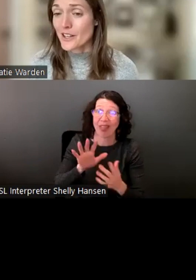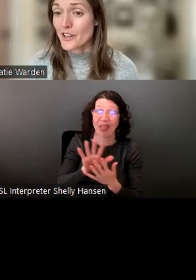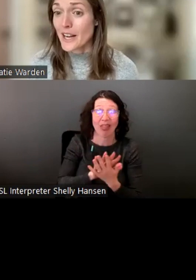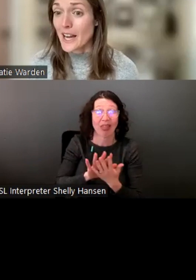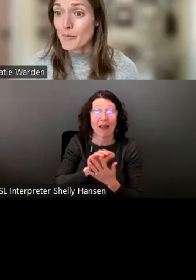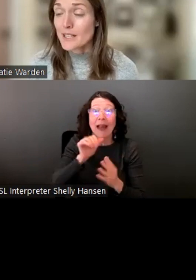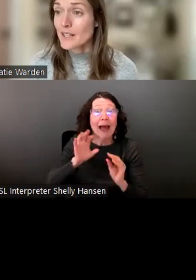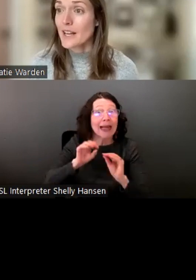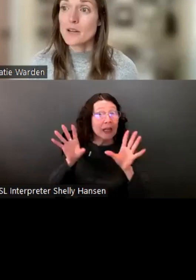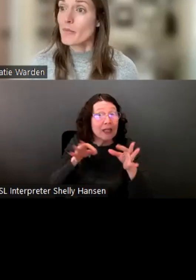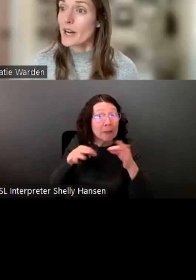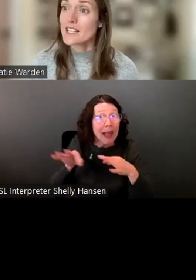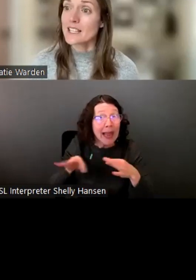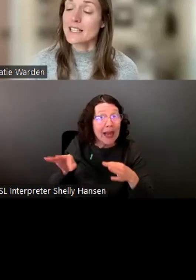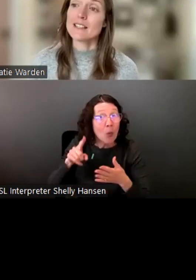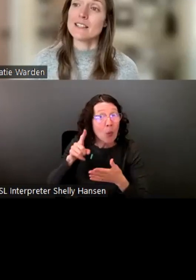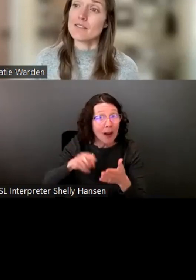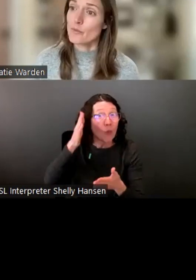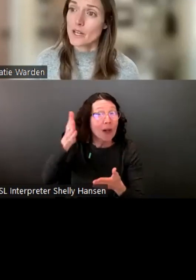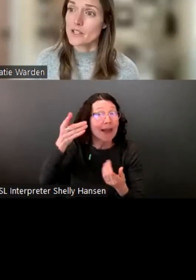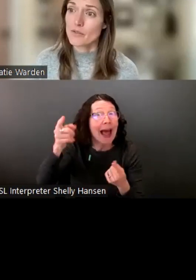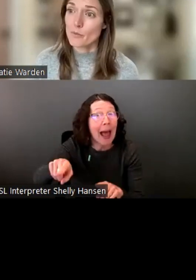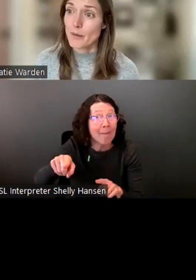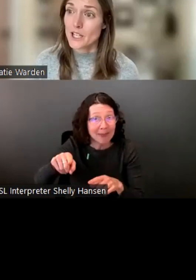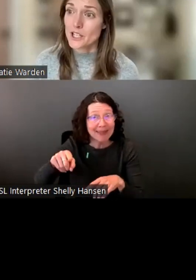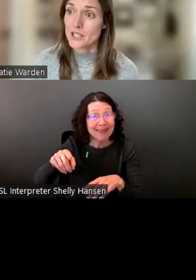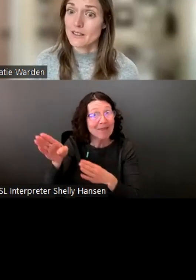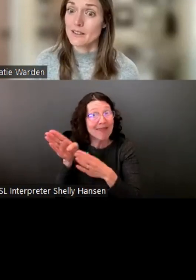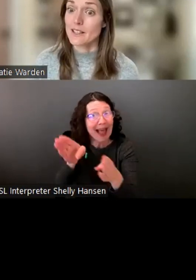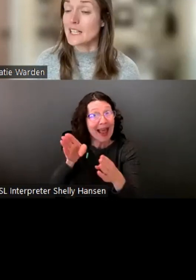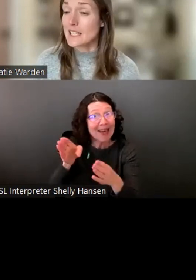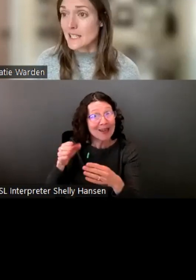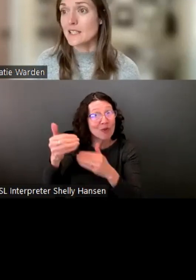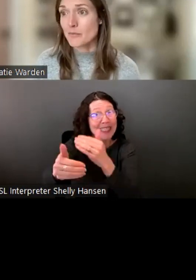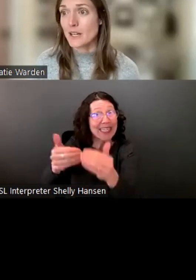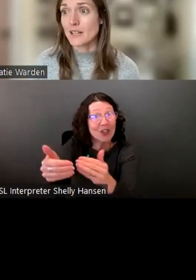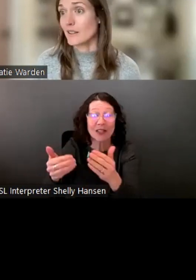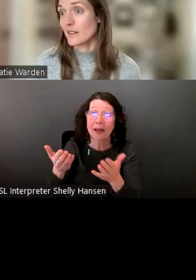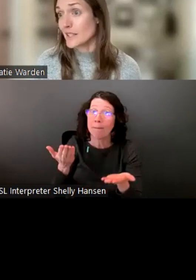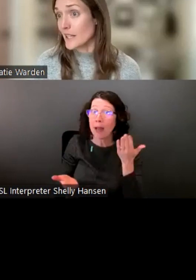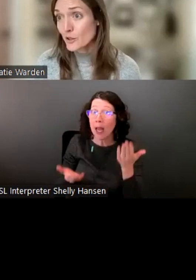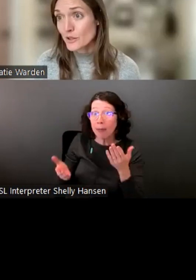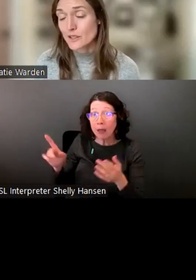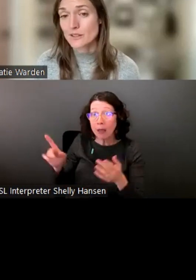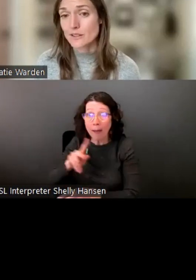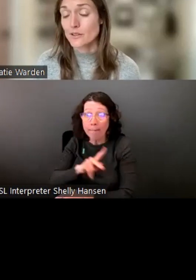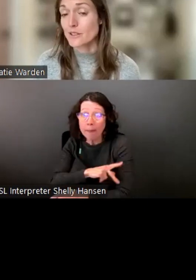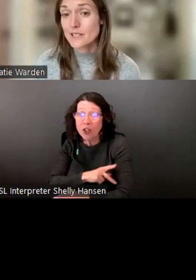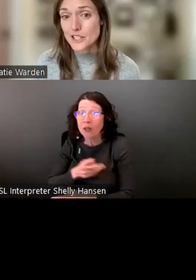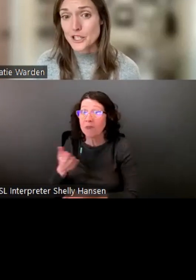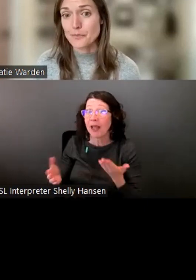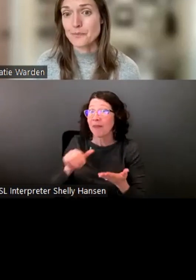that are gonna happen, and they might not get the information from a patient that they need to make a diagnosis or a decision.